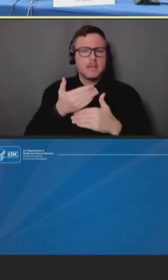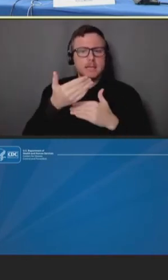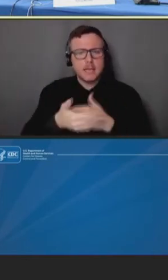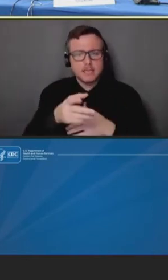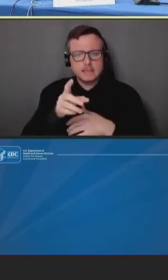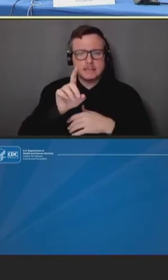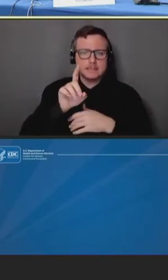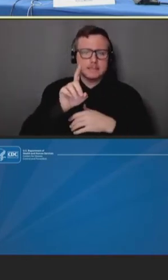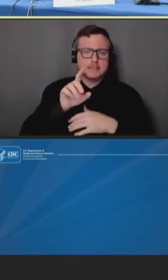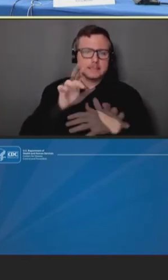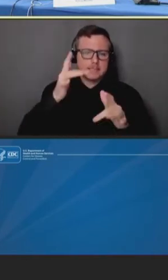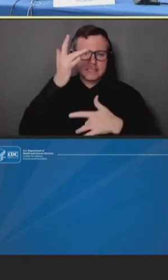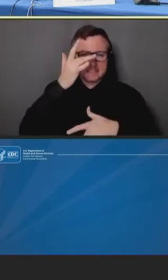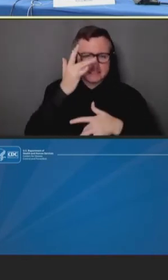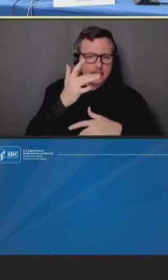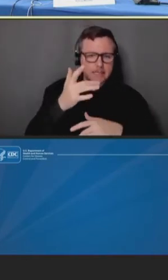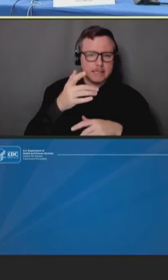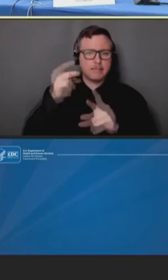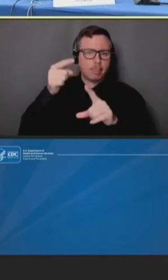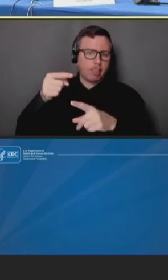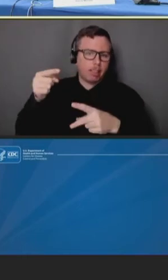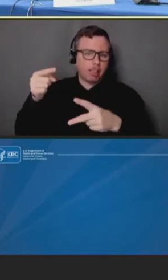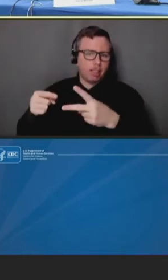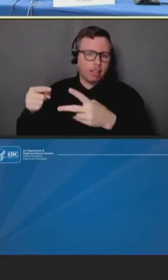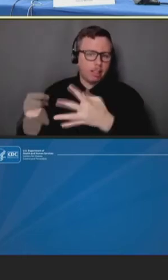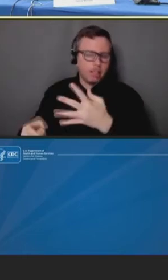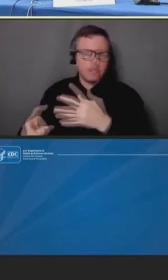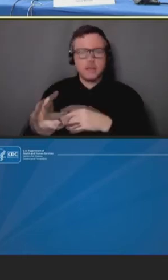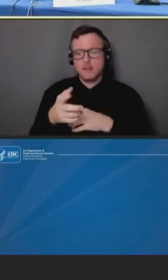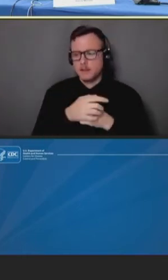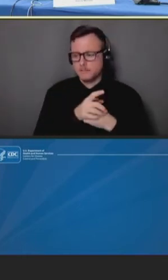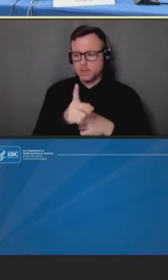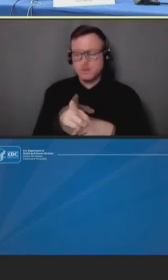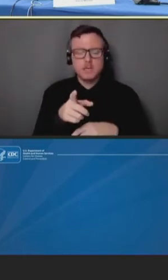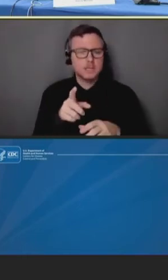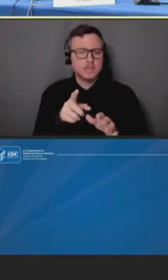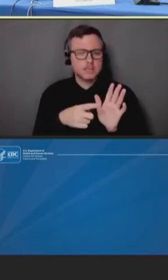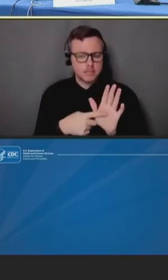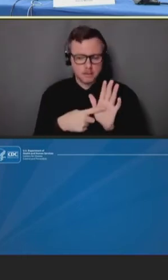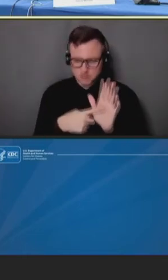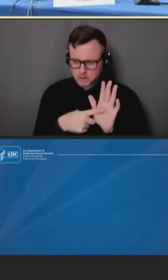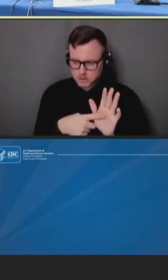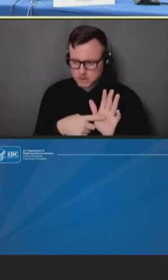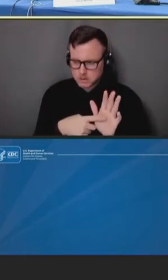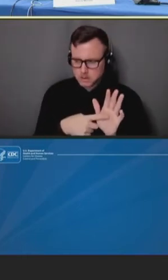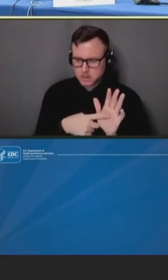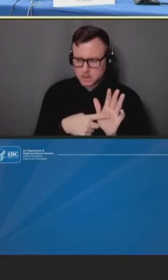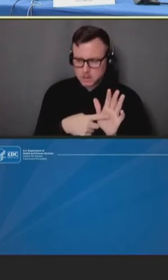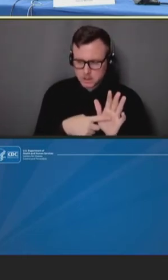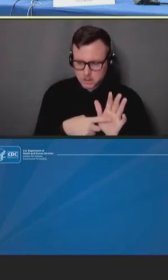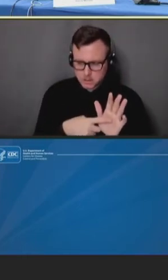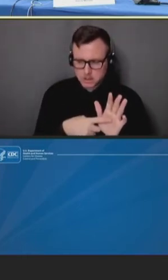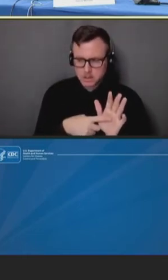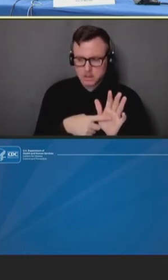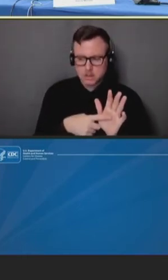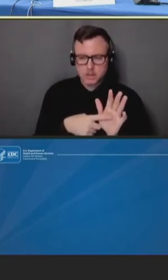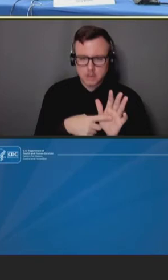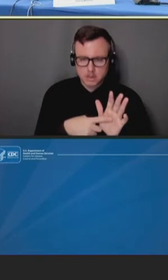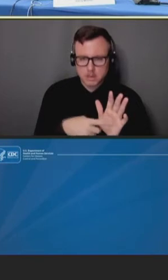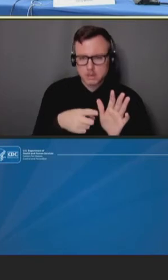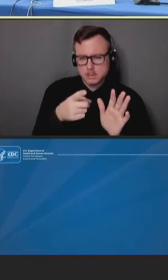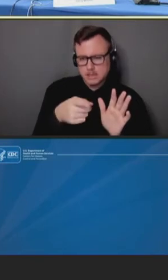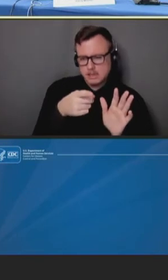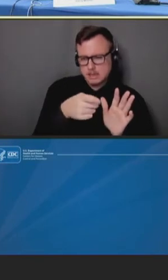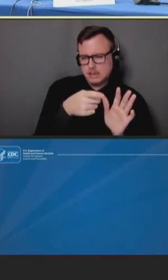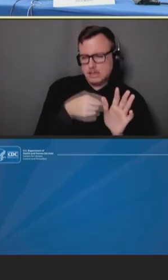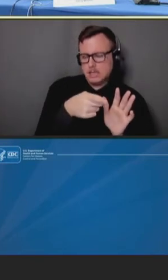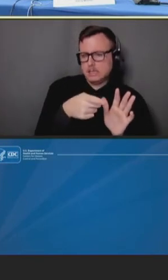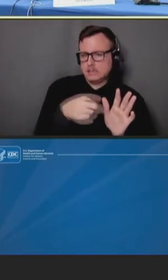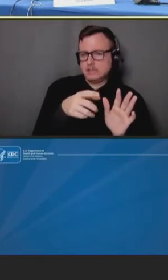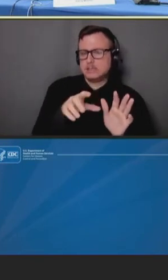Similarly, for the Safety Datalink, if there's a vaccine that's being given outside of VSD sites